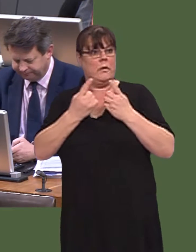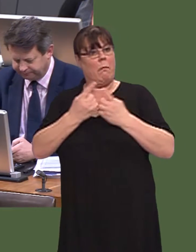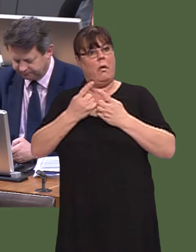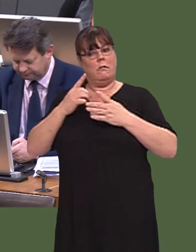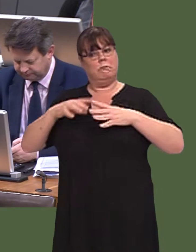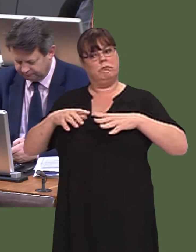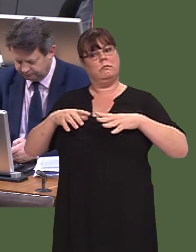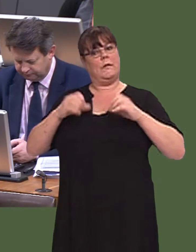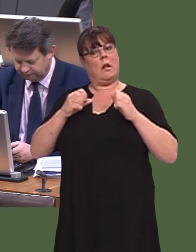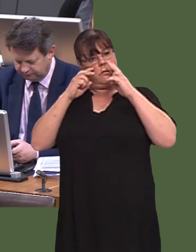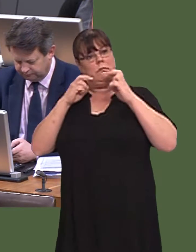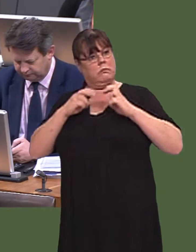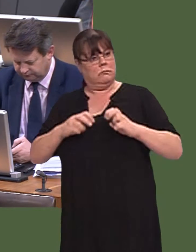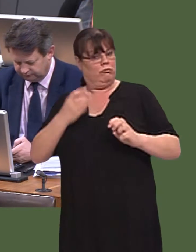that is in the early stages of exploration.